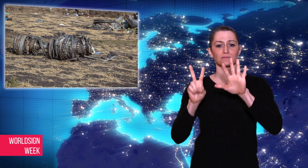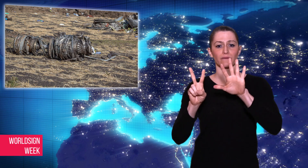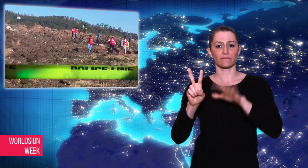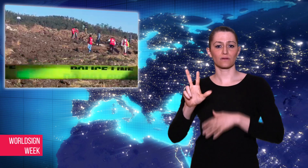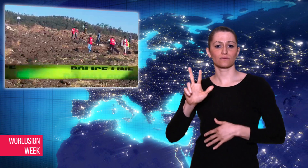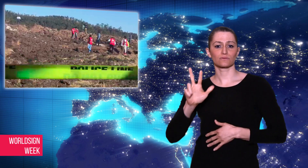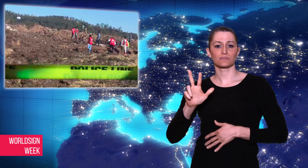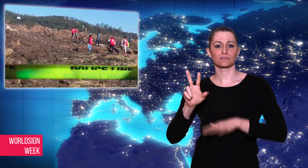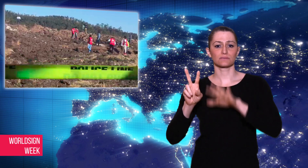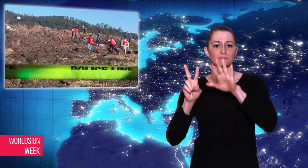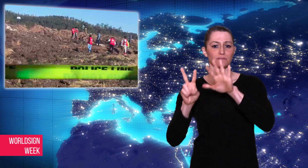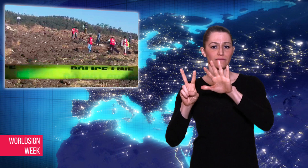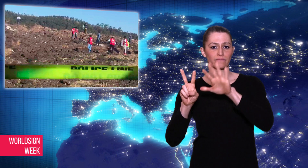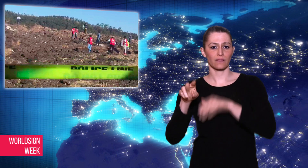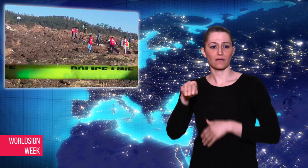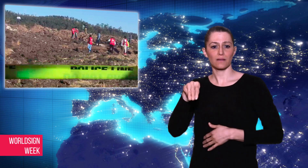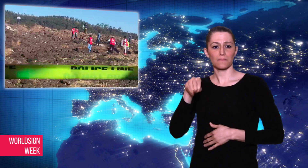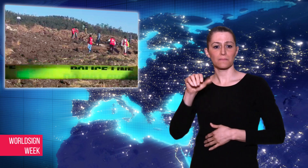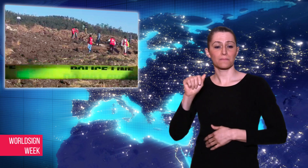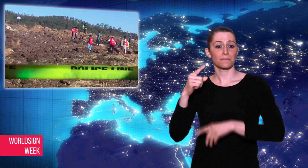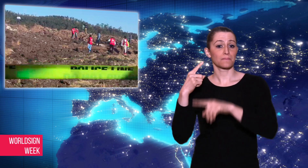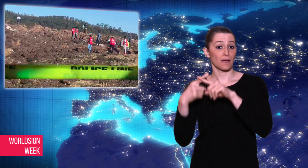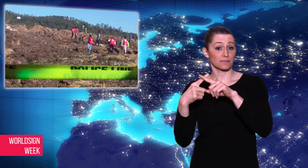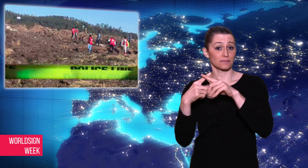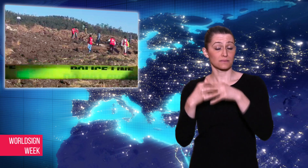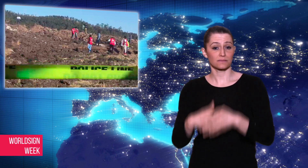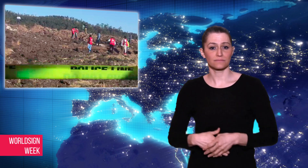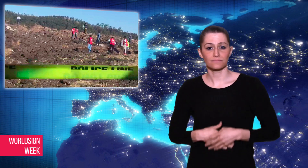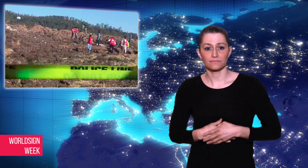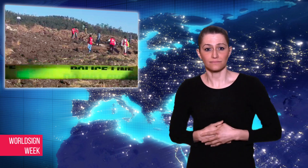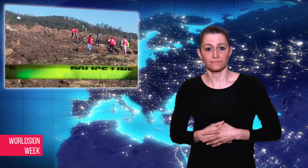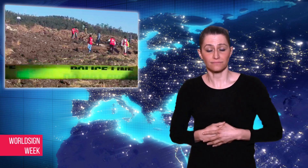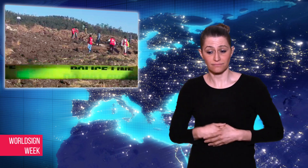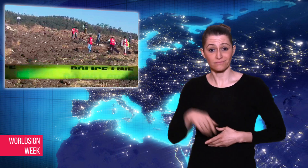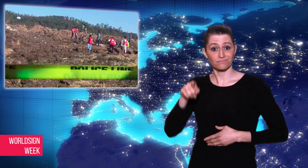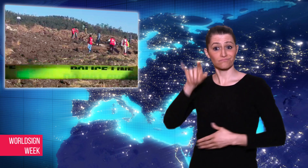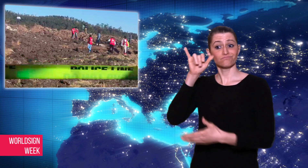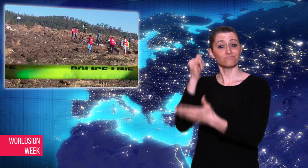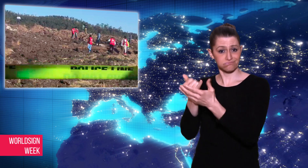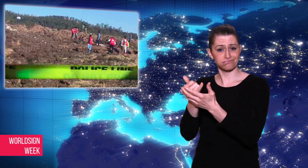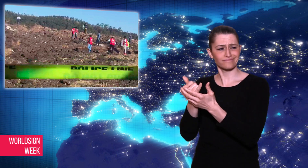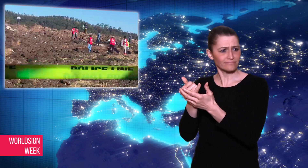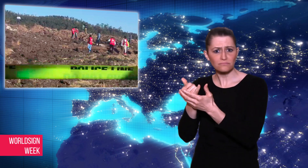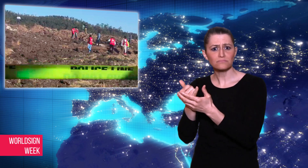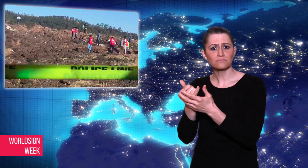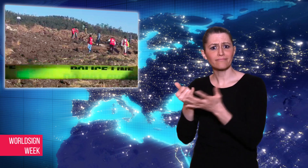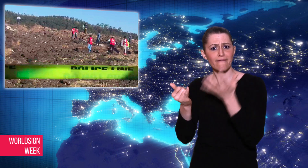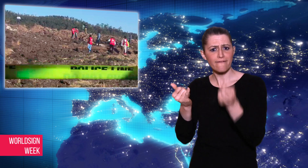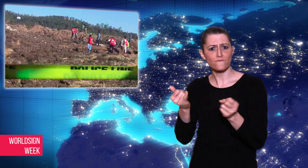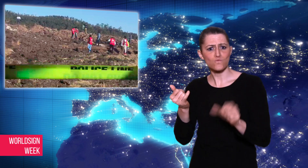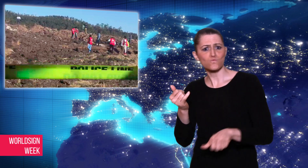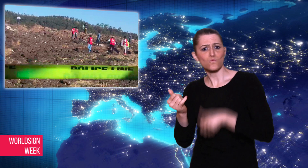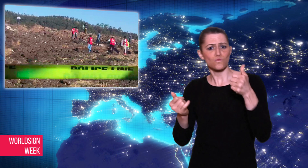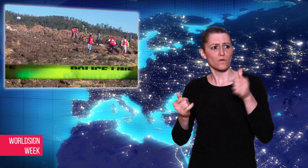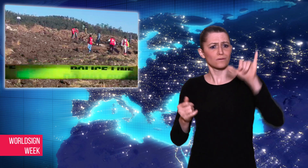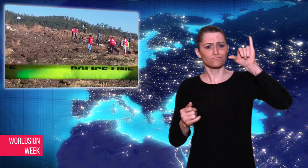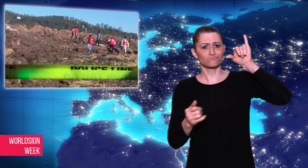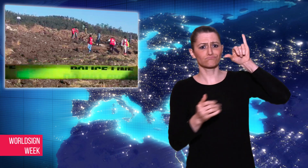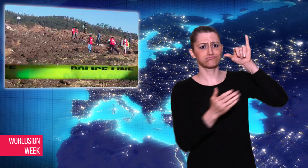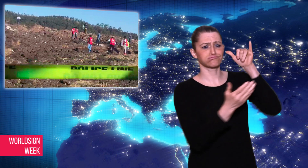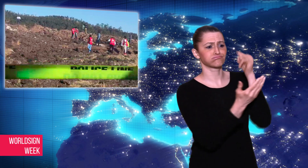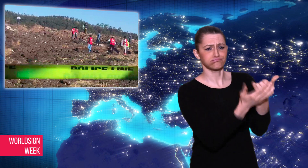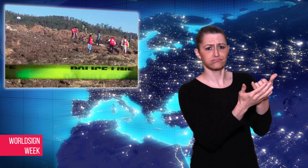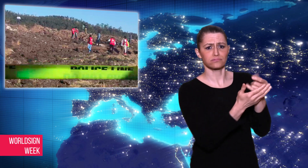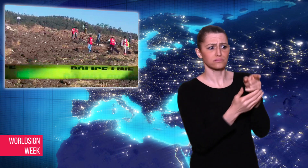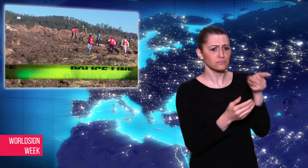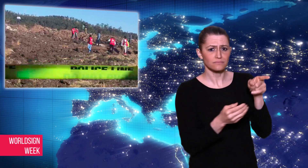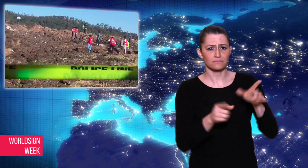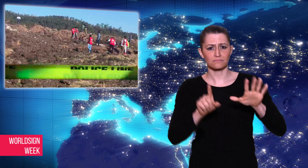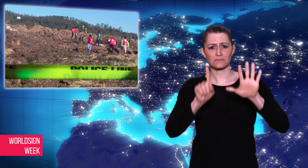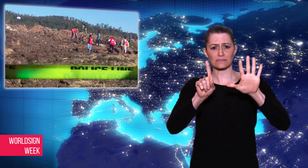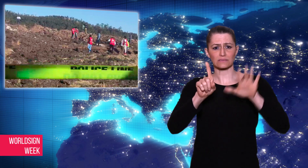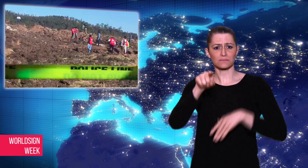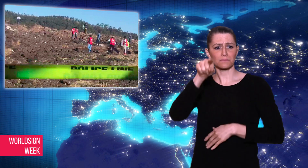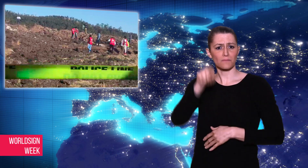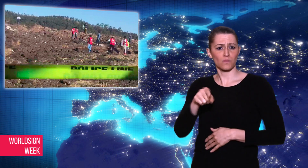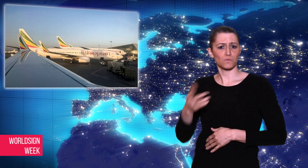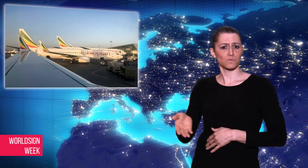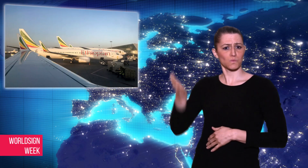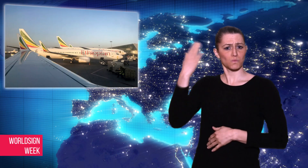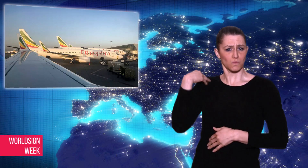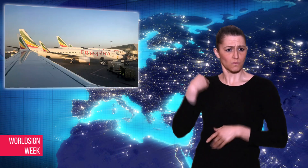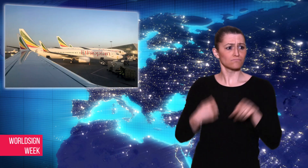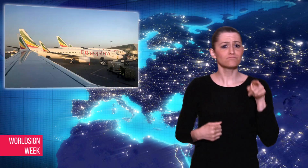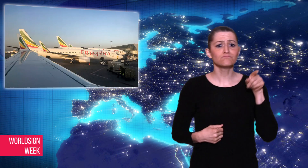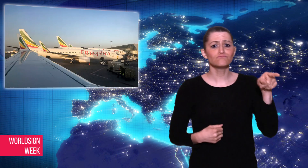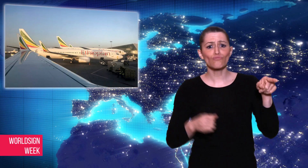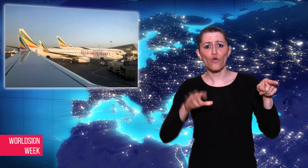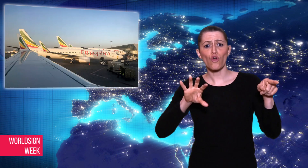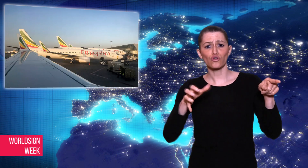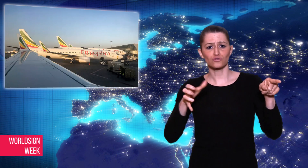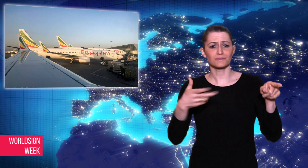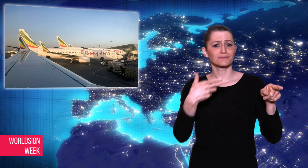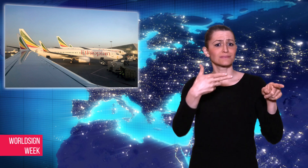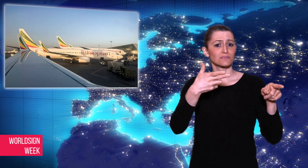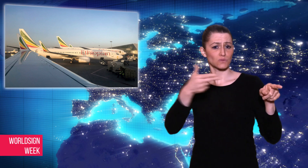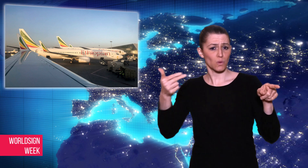another crash six months ago in Ind0nesia by the same kind of